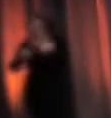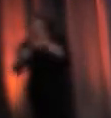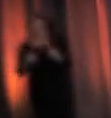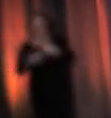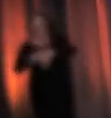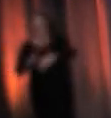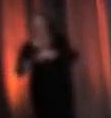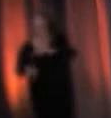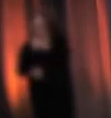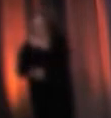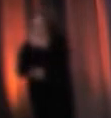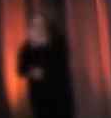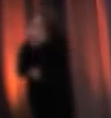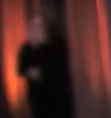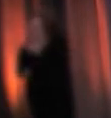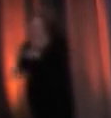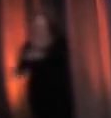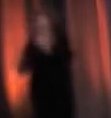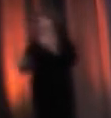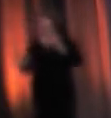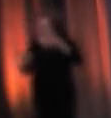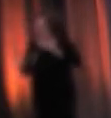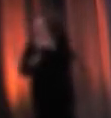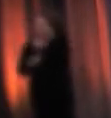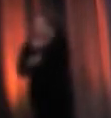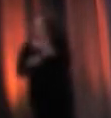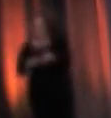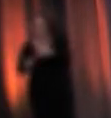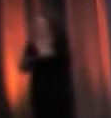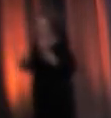finalists, commendations also animate for